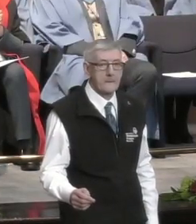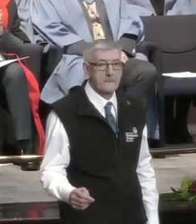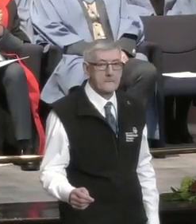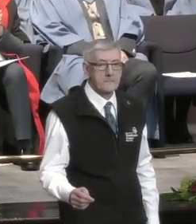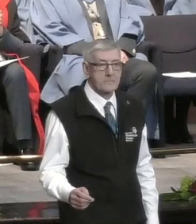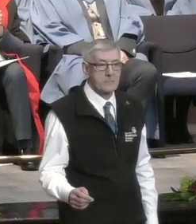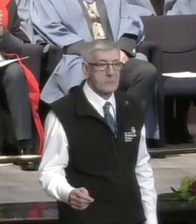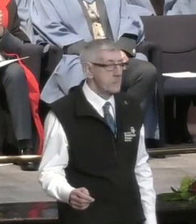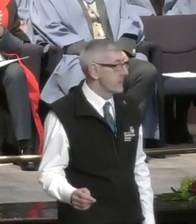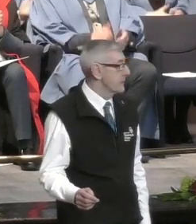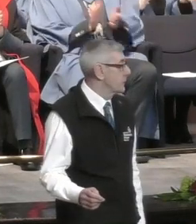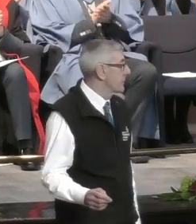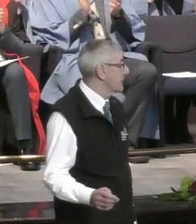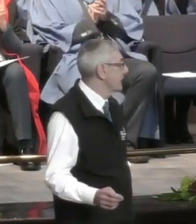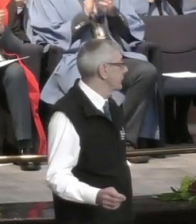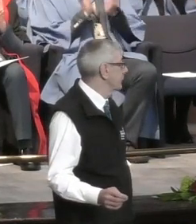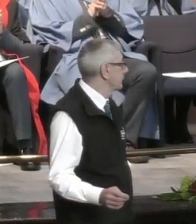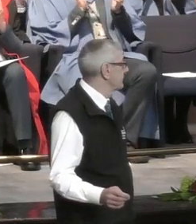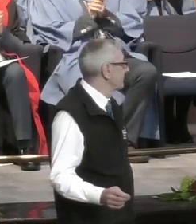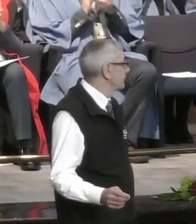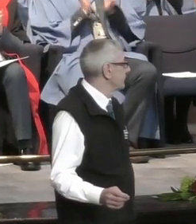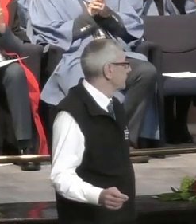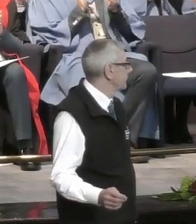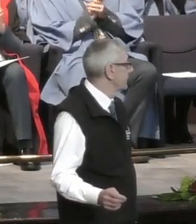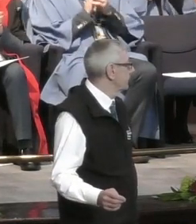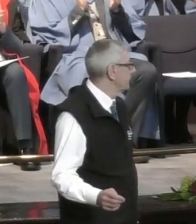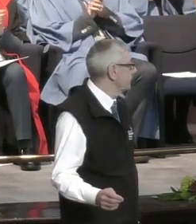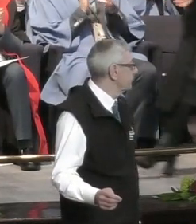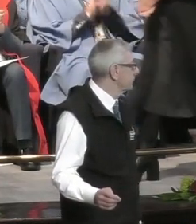Suman Raghunathan. (AUDIENCE APPLAUDS)